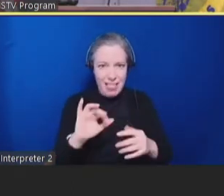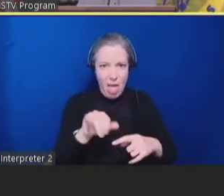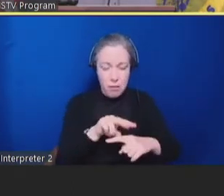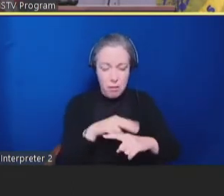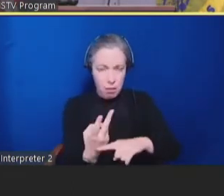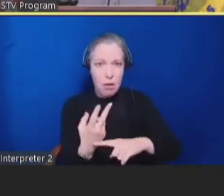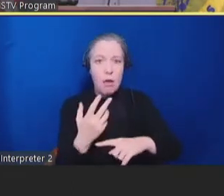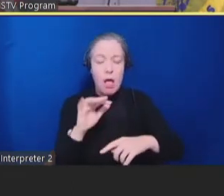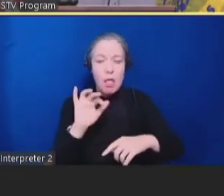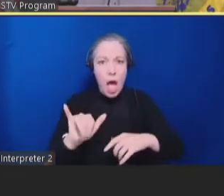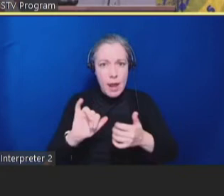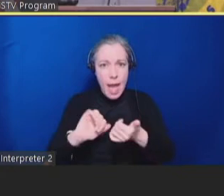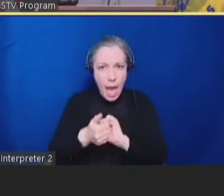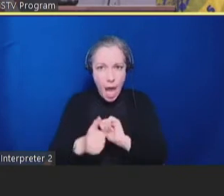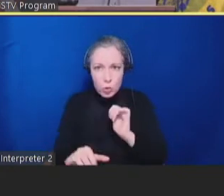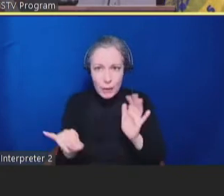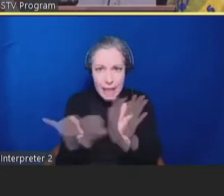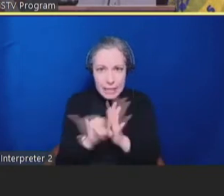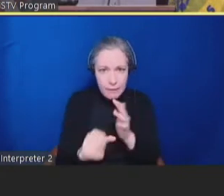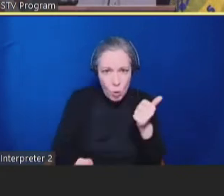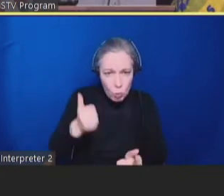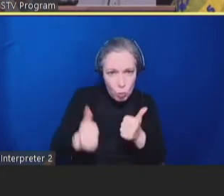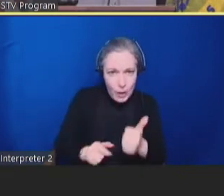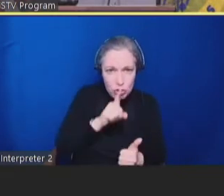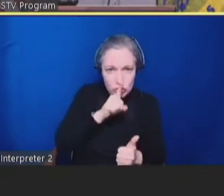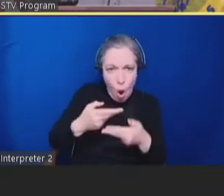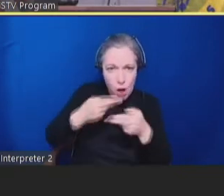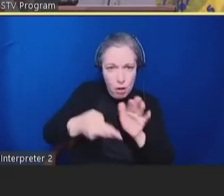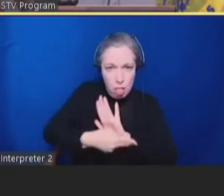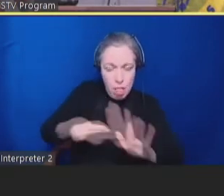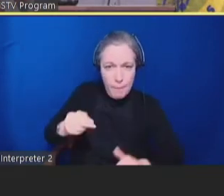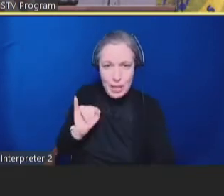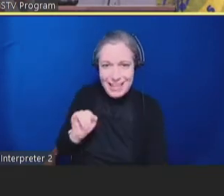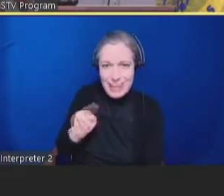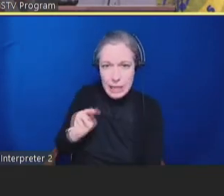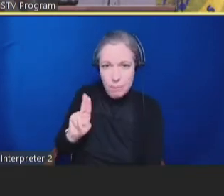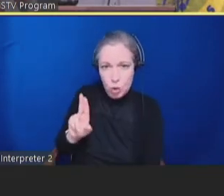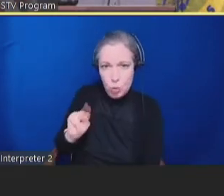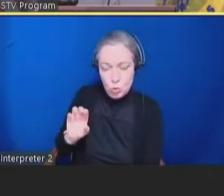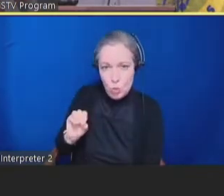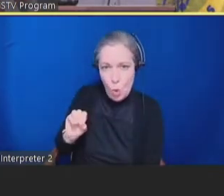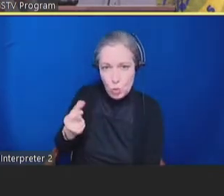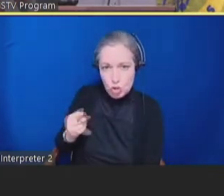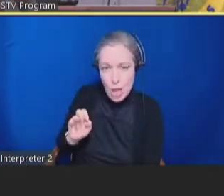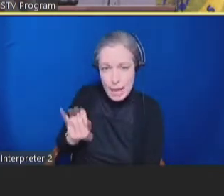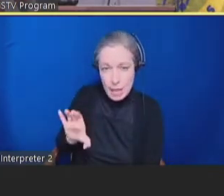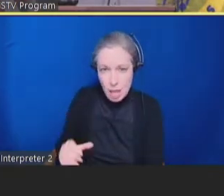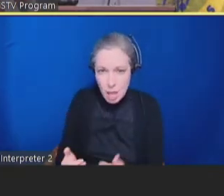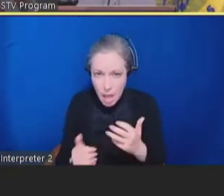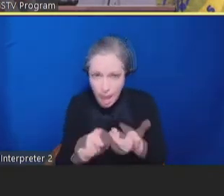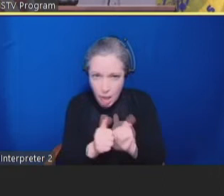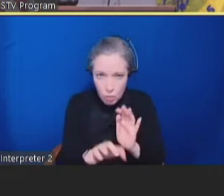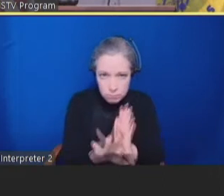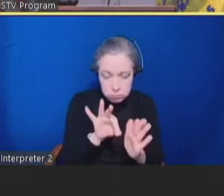immunogenic, and thus suited for vaccines. And to answer this question of how to accustom vaccinate,